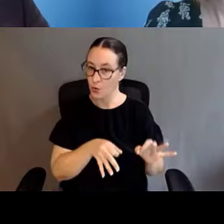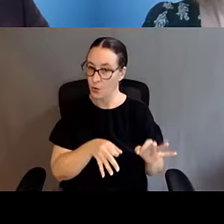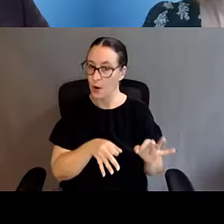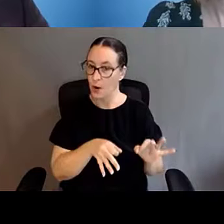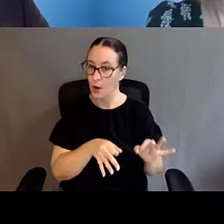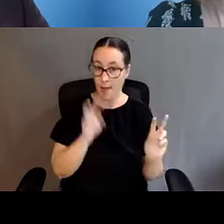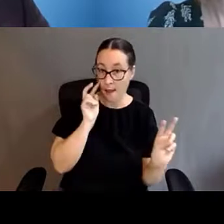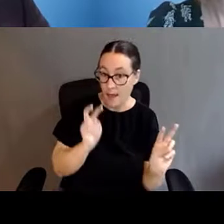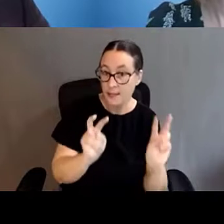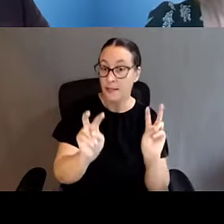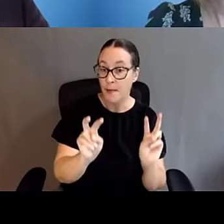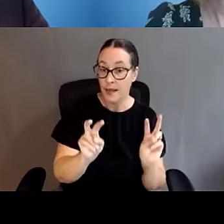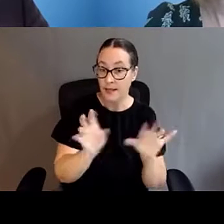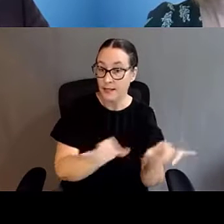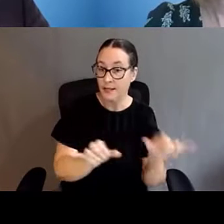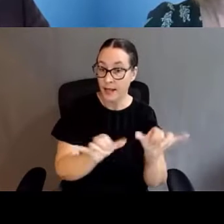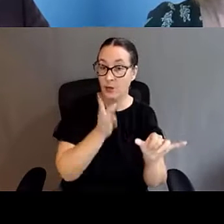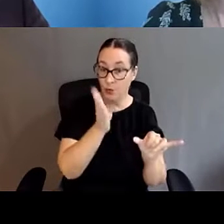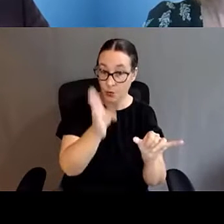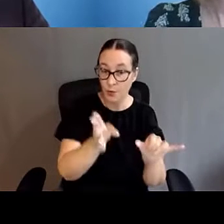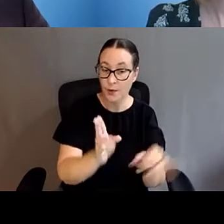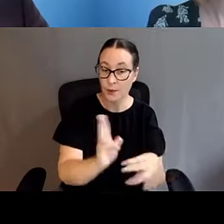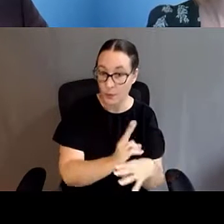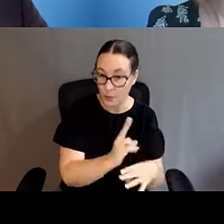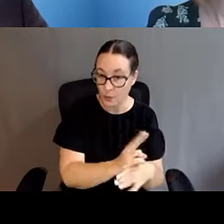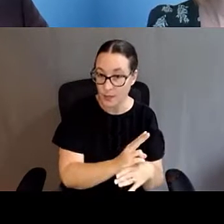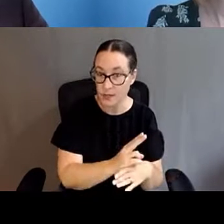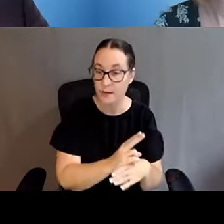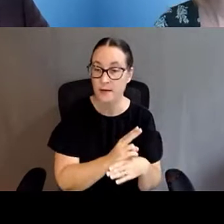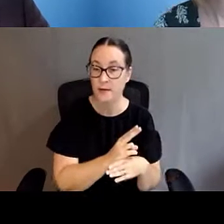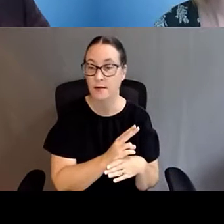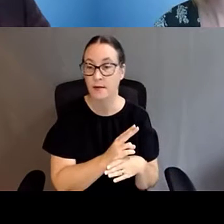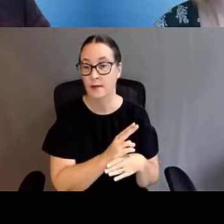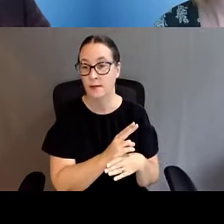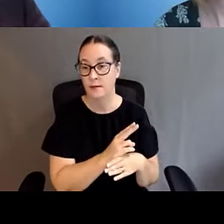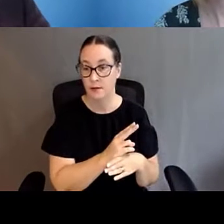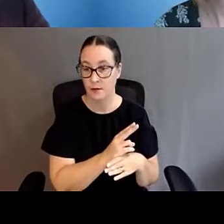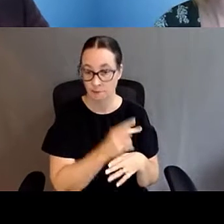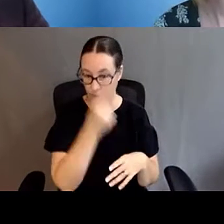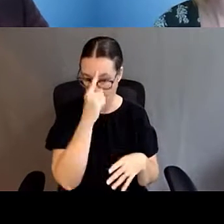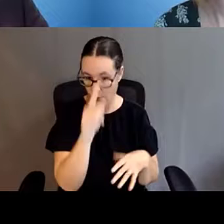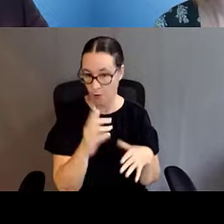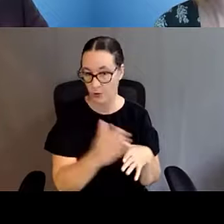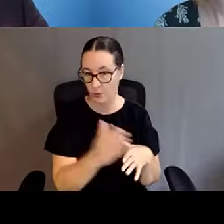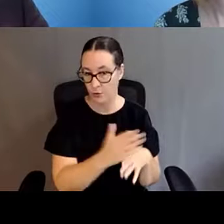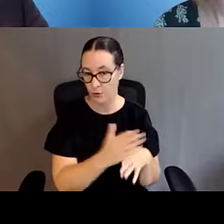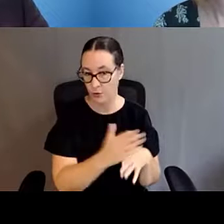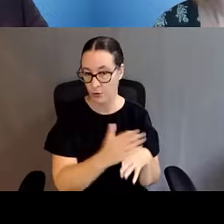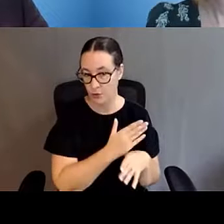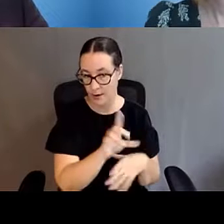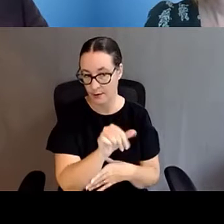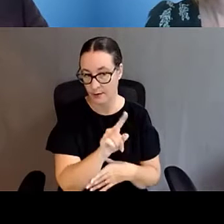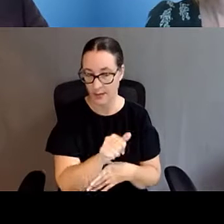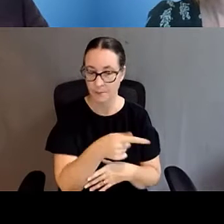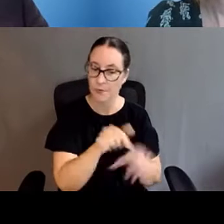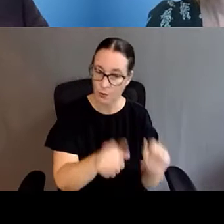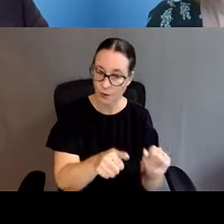that you'll be using when sharing data. You can indicate though that there are